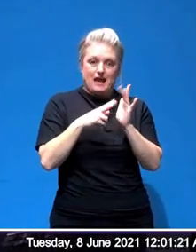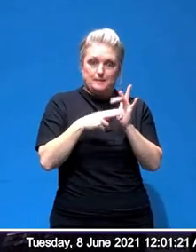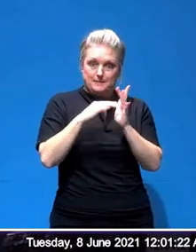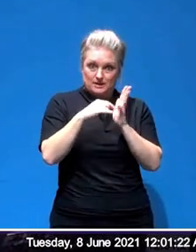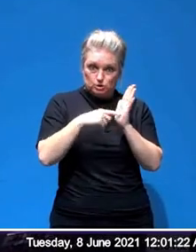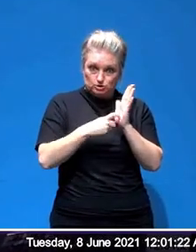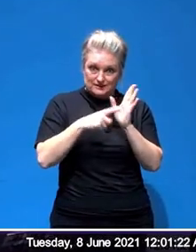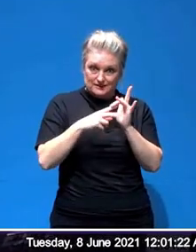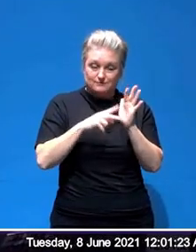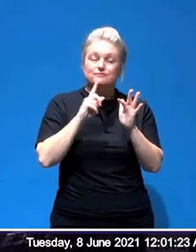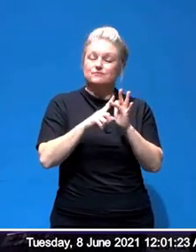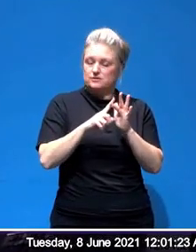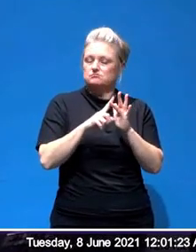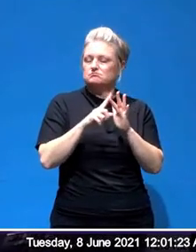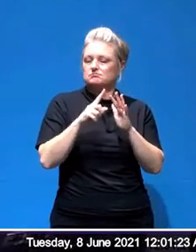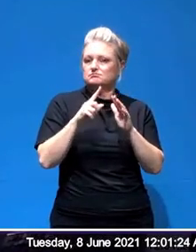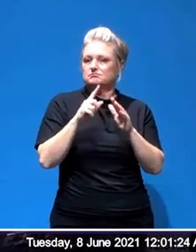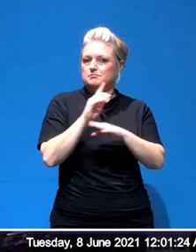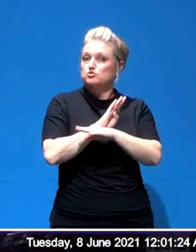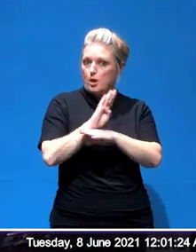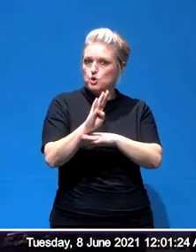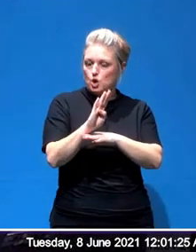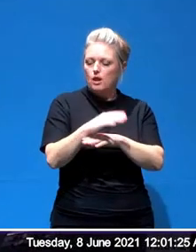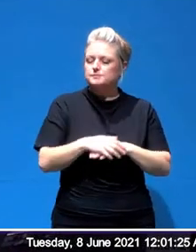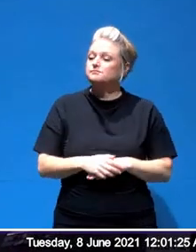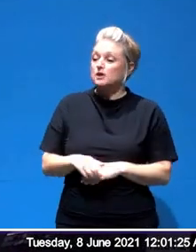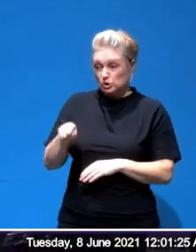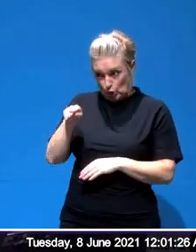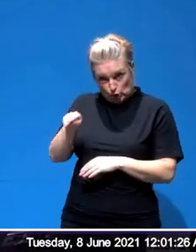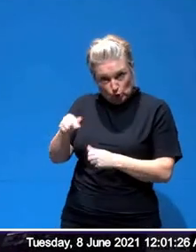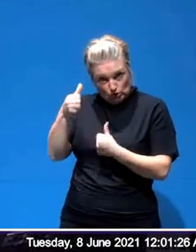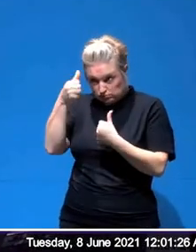Well, I did know, but I hadn't had any experience with them.